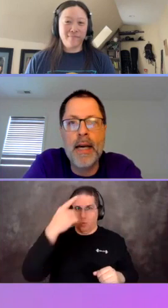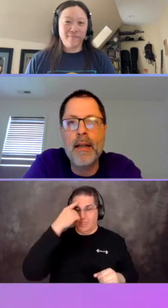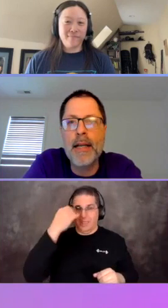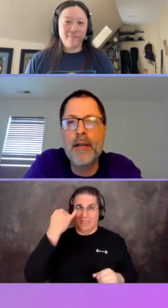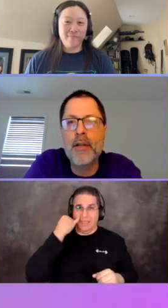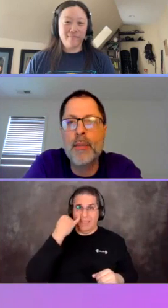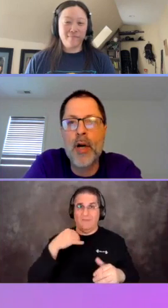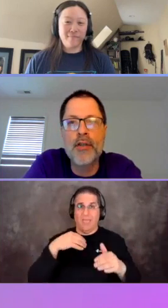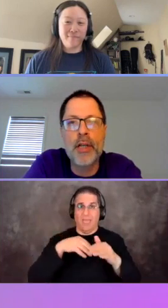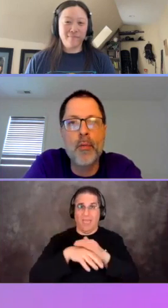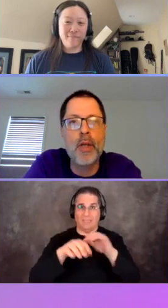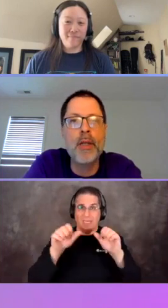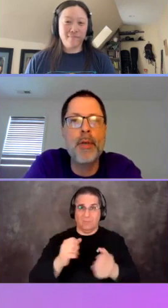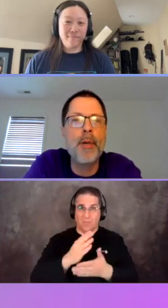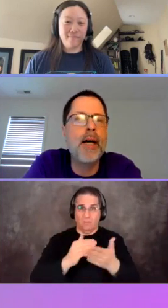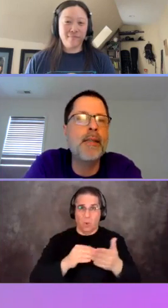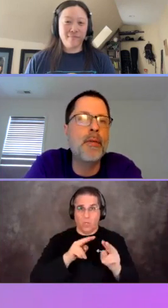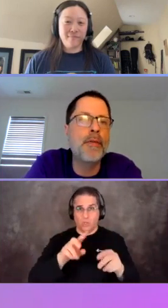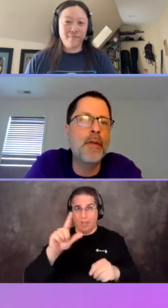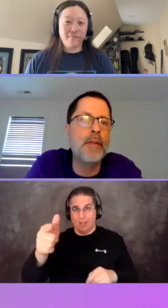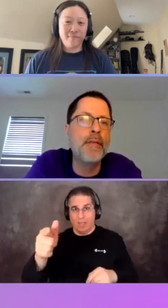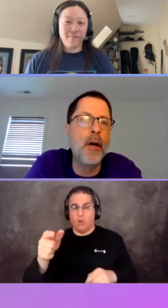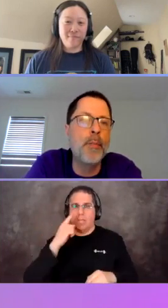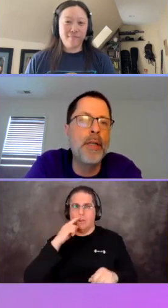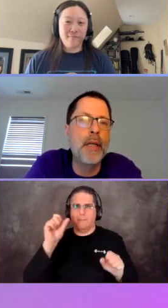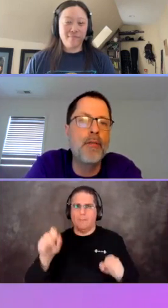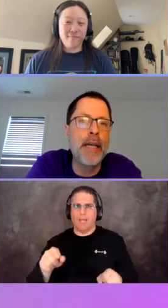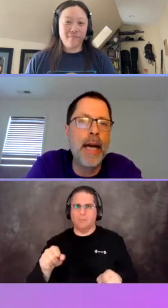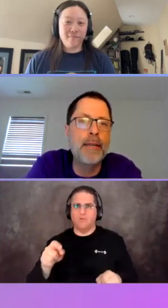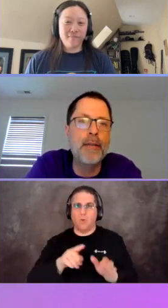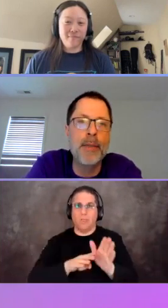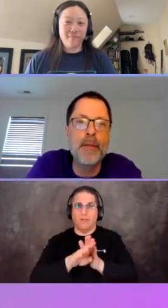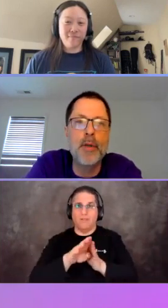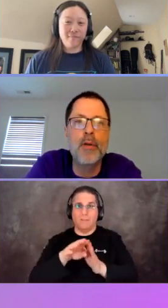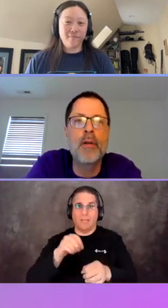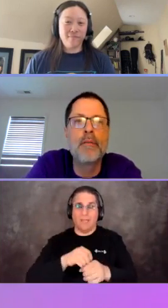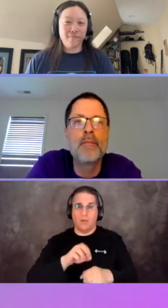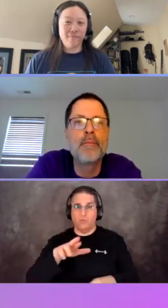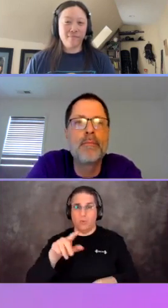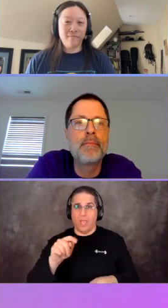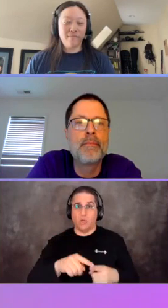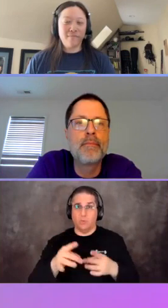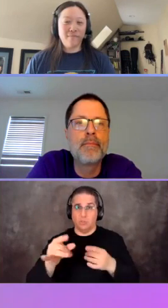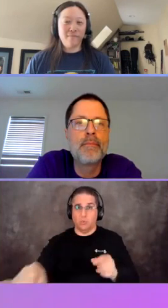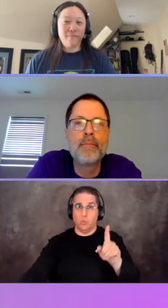the kind of update that you are doing as far as whether you would move focus or you would use an aria live region